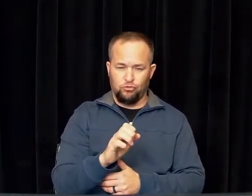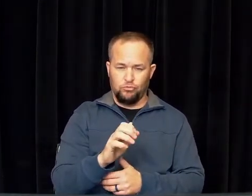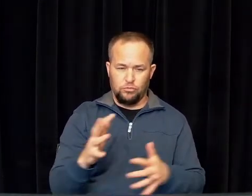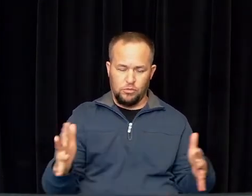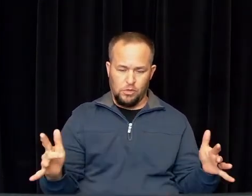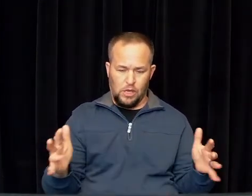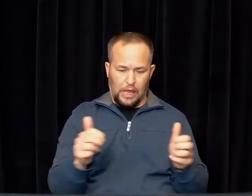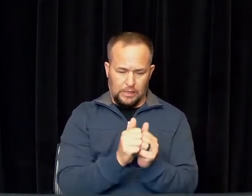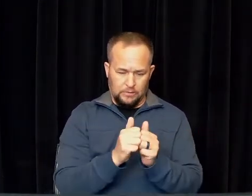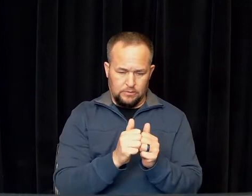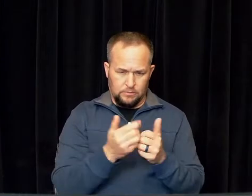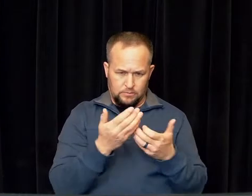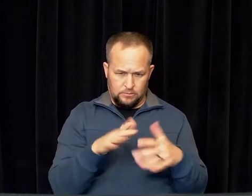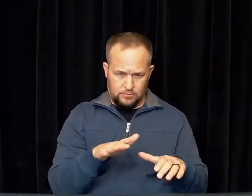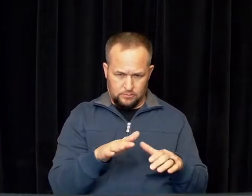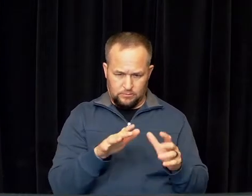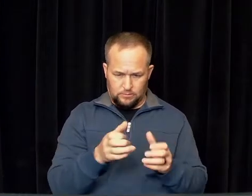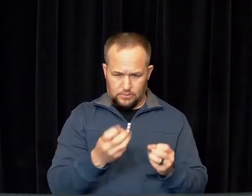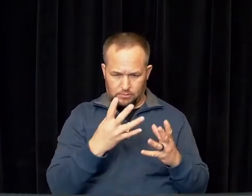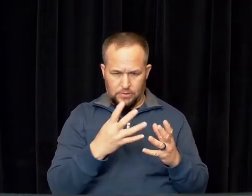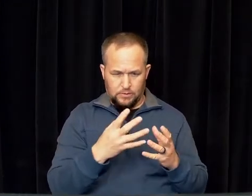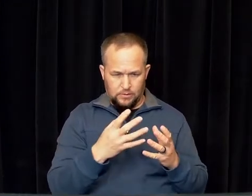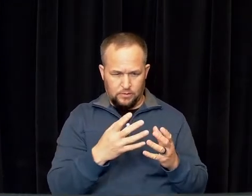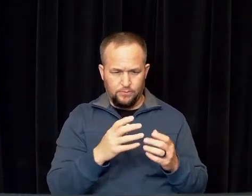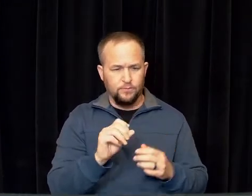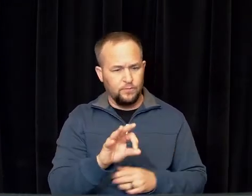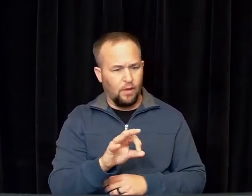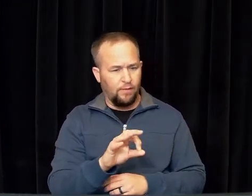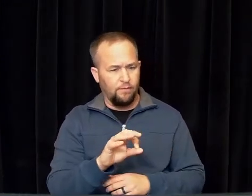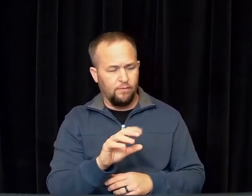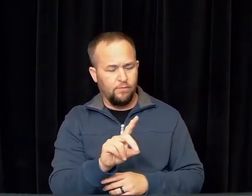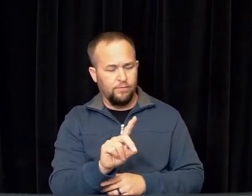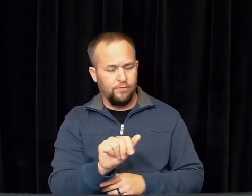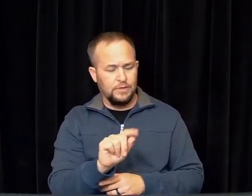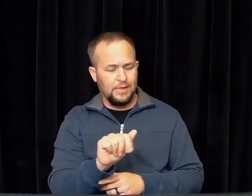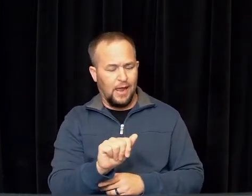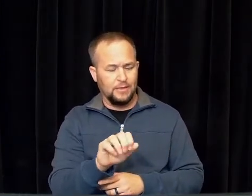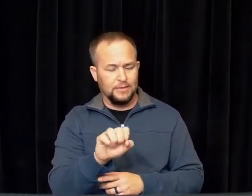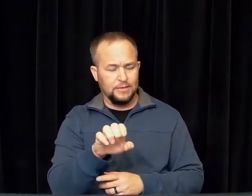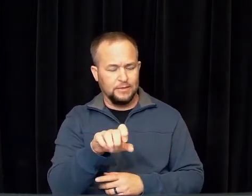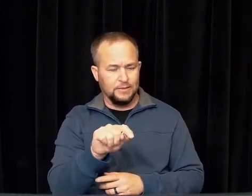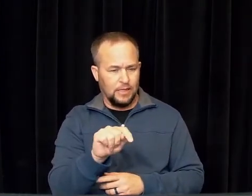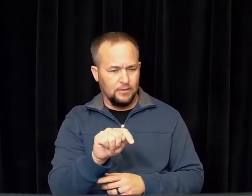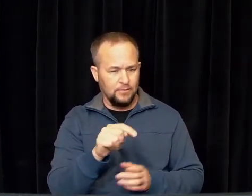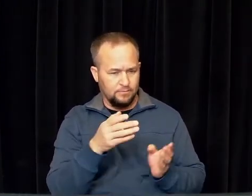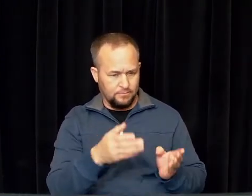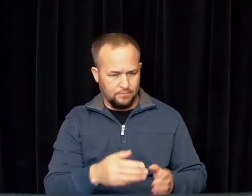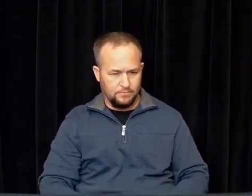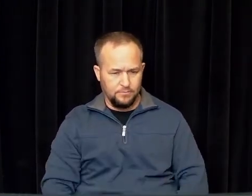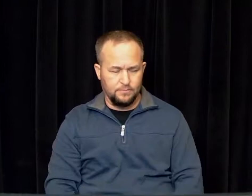average of a data set